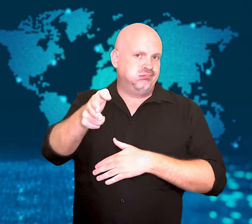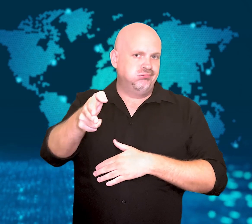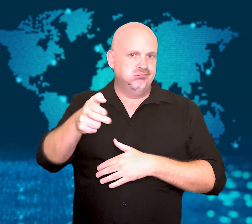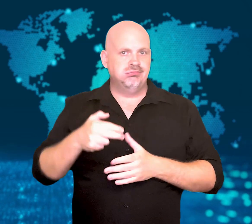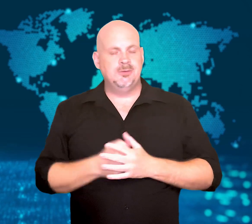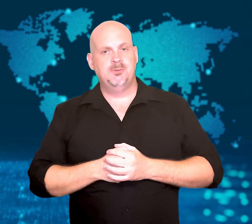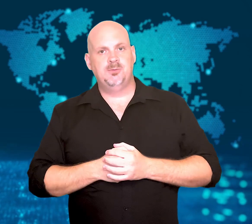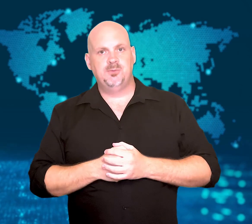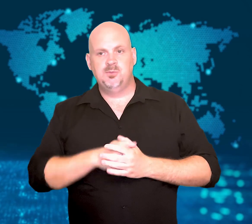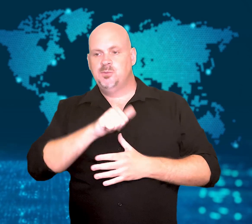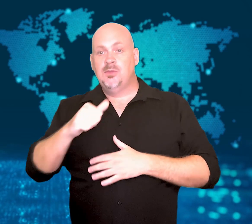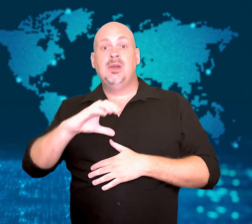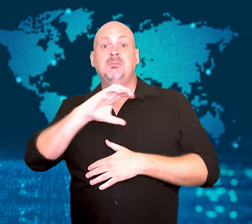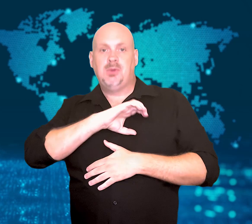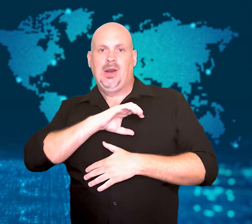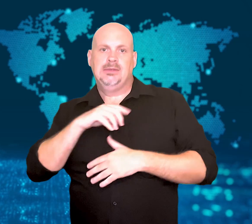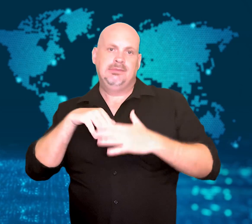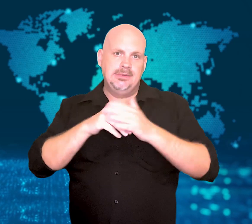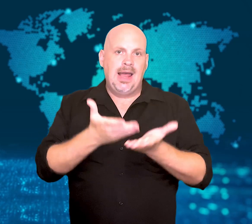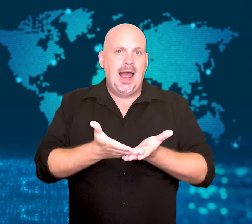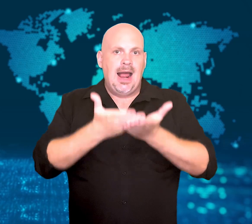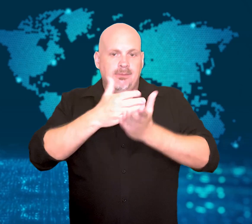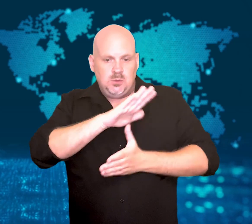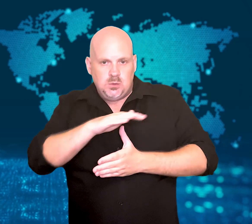and he shot Ramos.